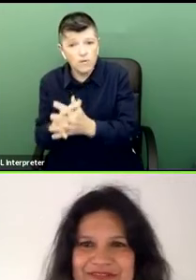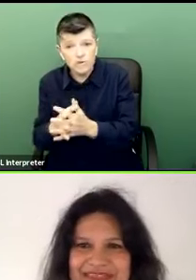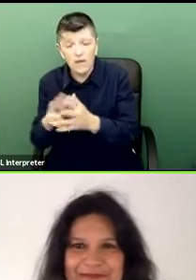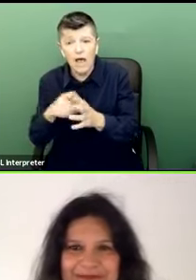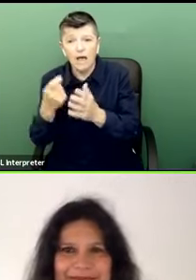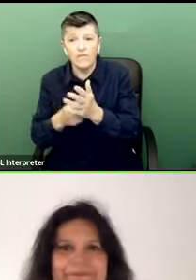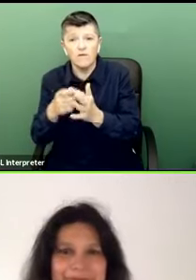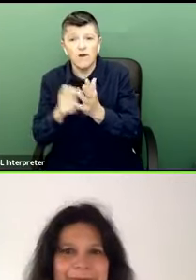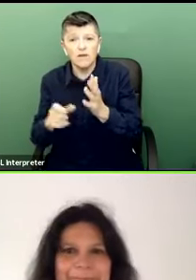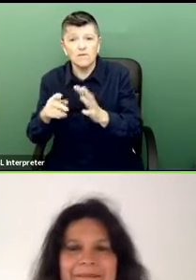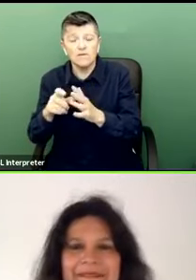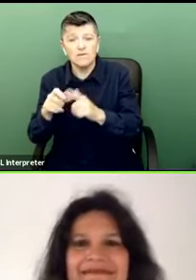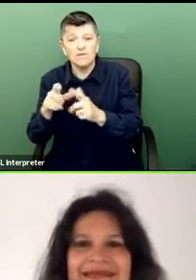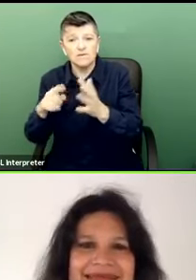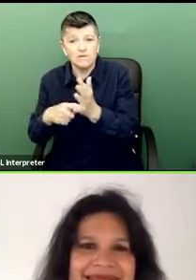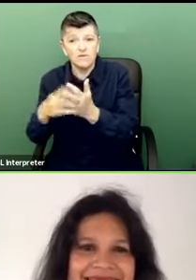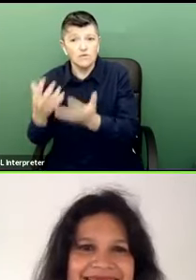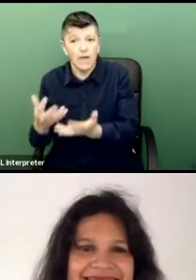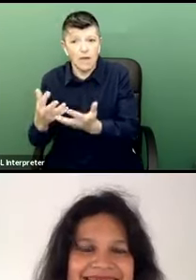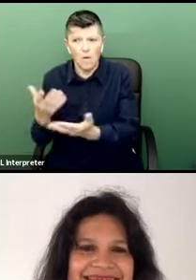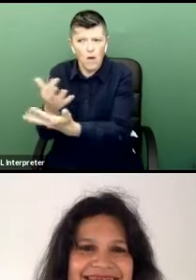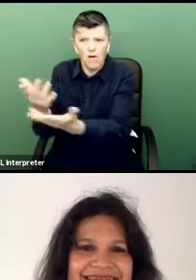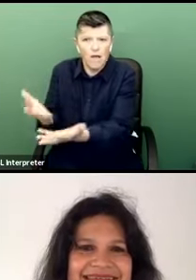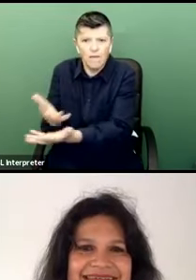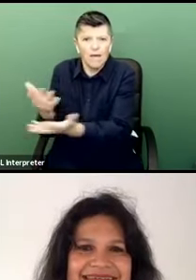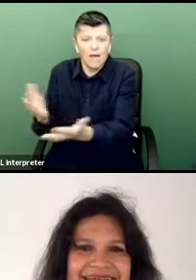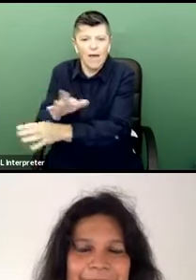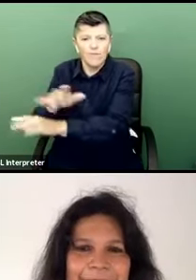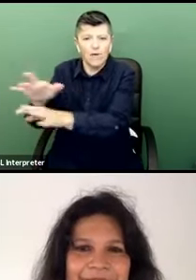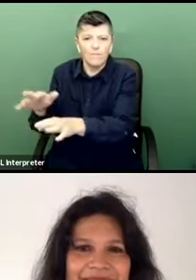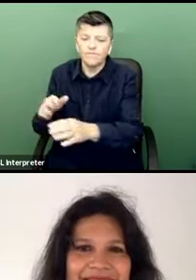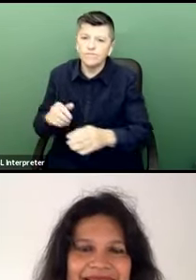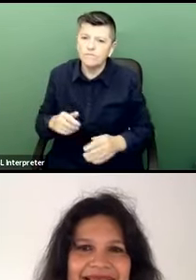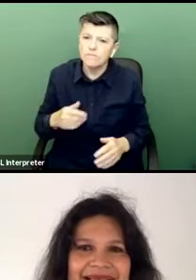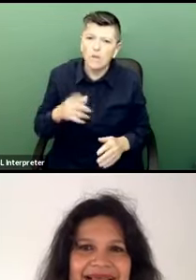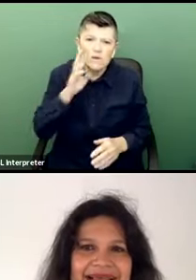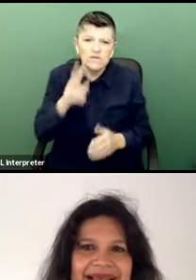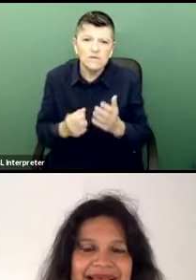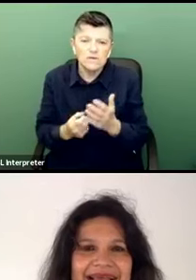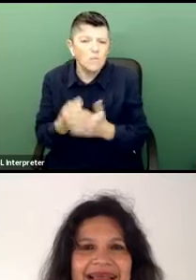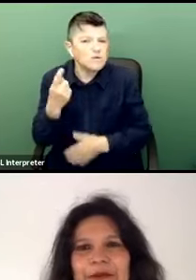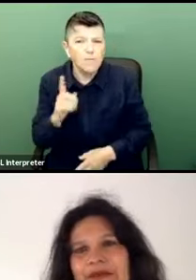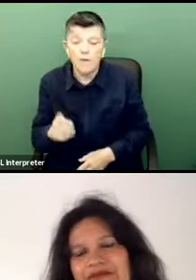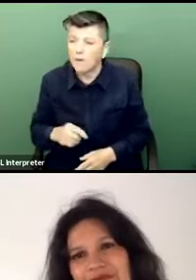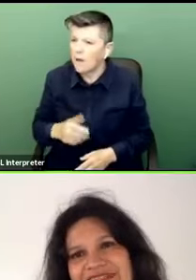the French Revolution which also failed to abolish